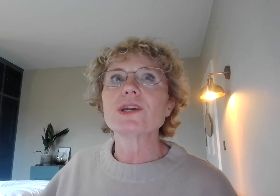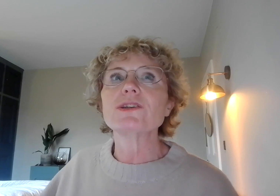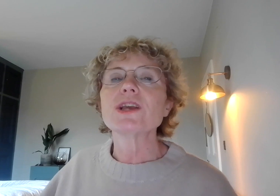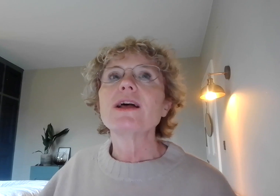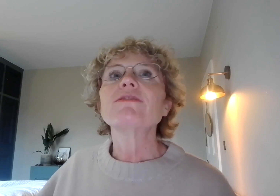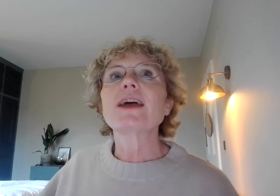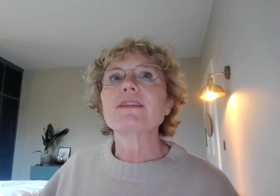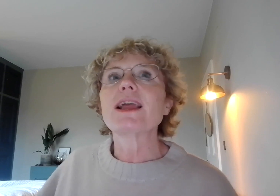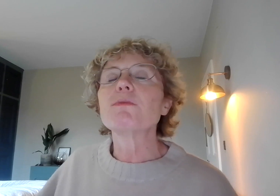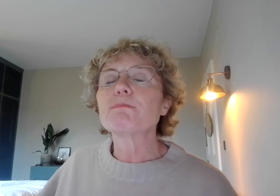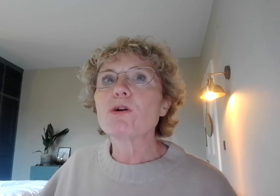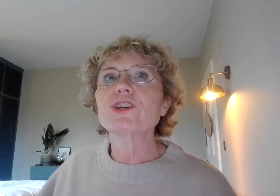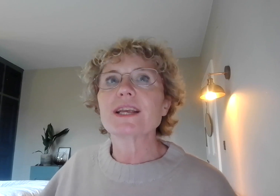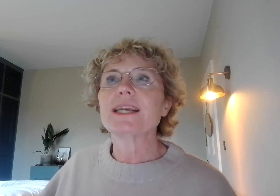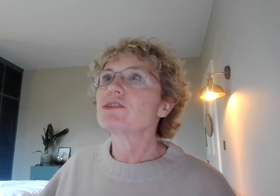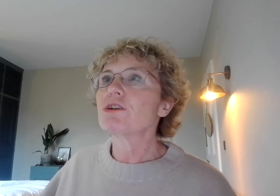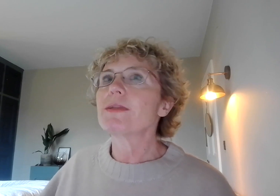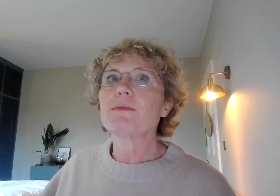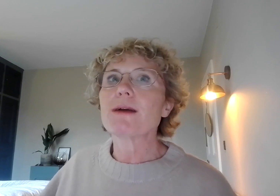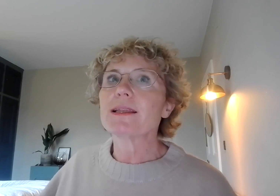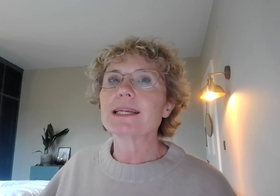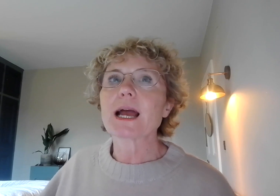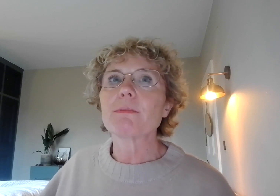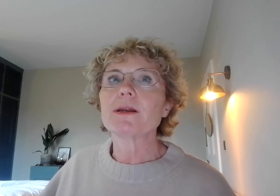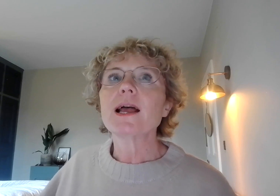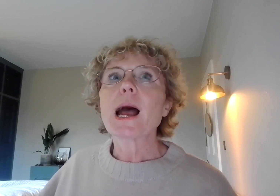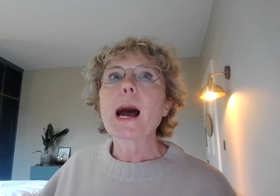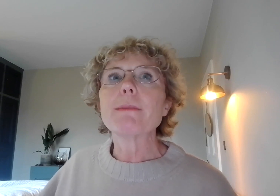users." They will push things through and they will make things happen.